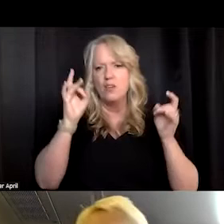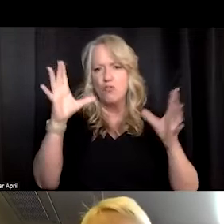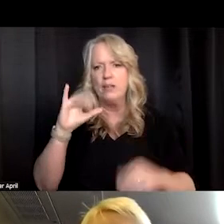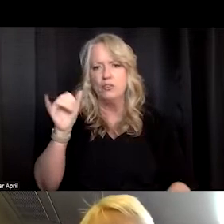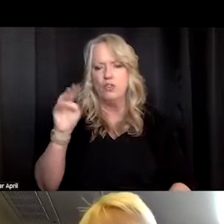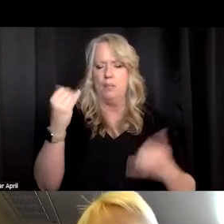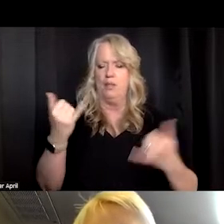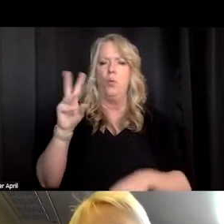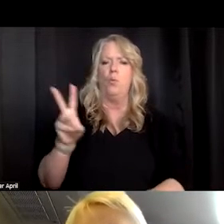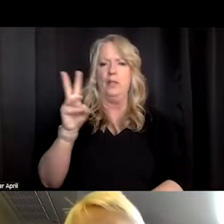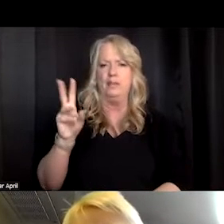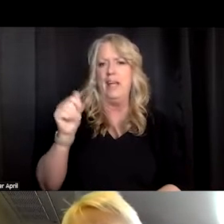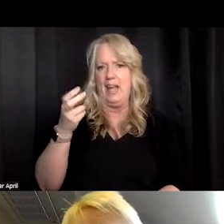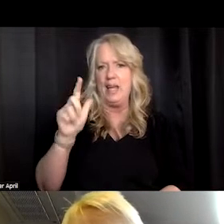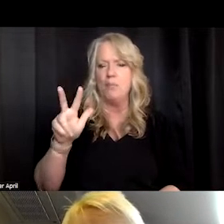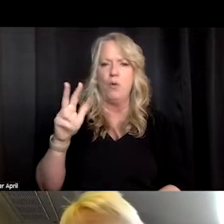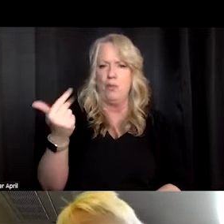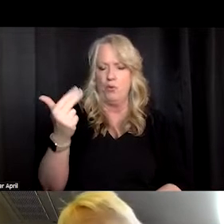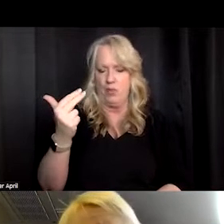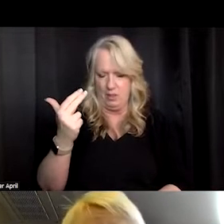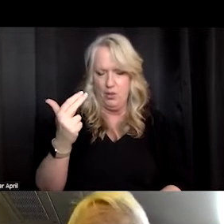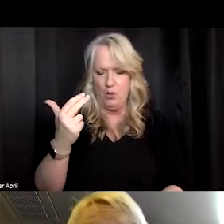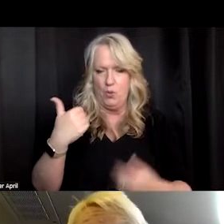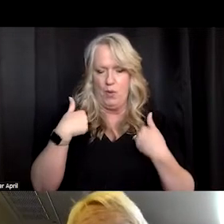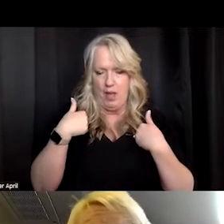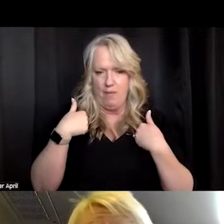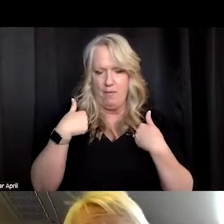IS TO BE HERE WITH ALL OF YOU TODAY FOR THE, CRISIS JAM.